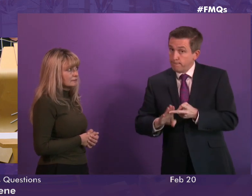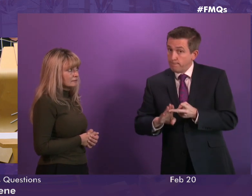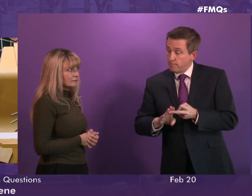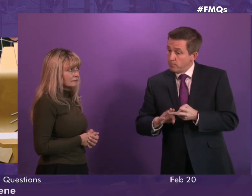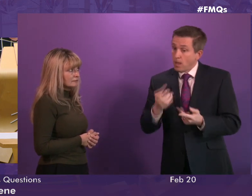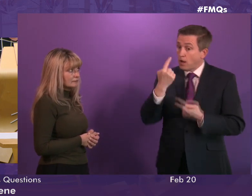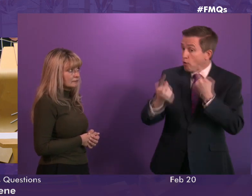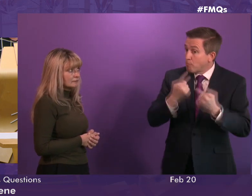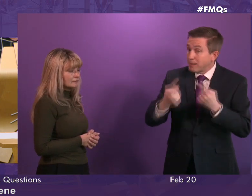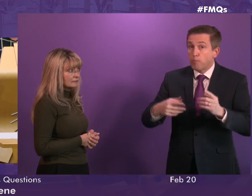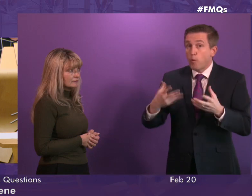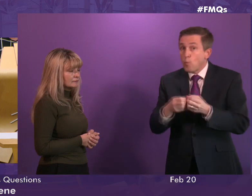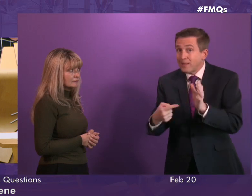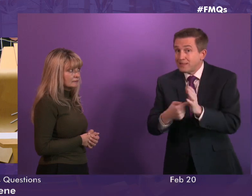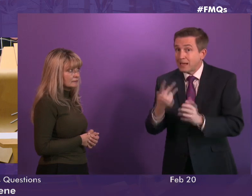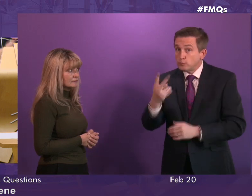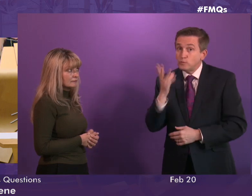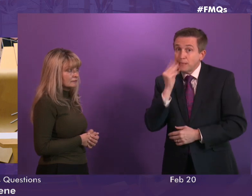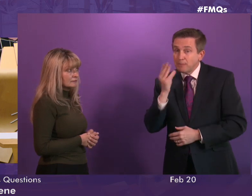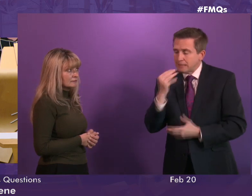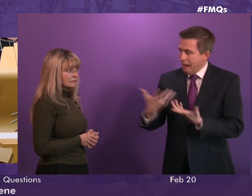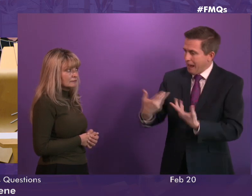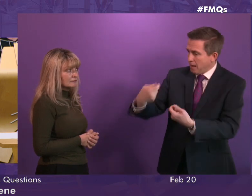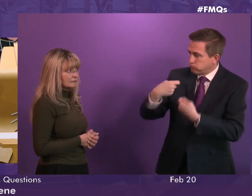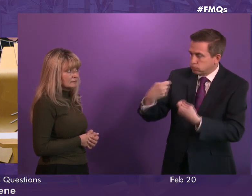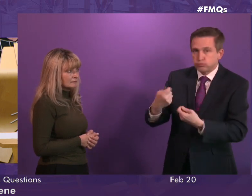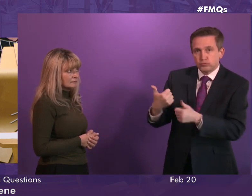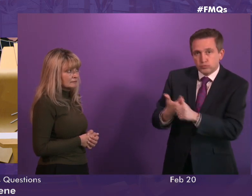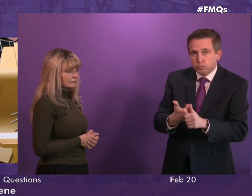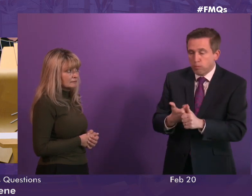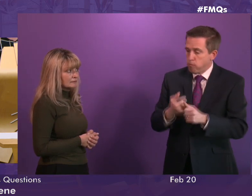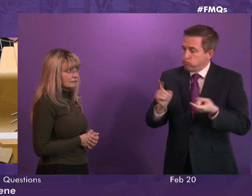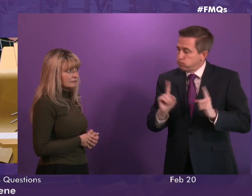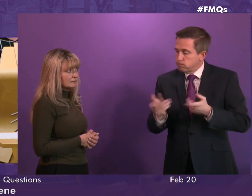currently living with the condition? More important, does the First Minister believe